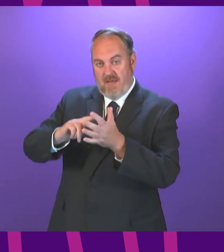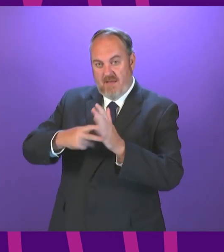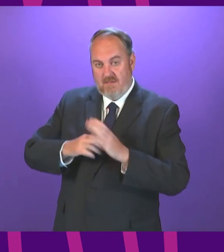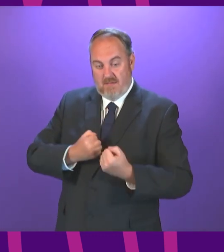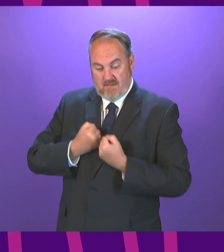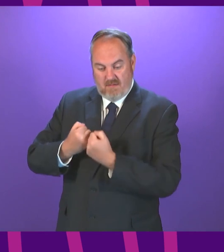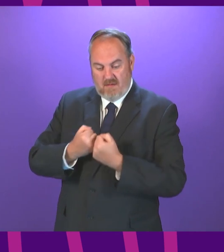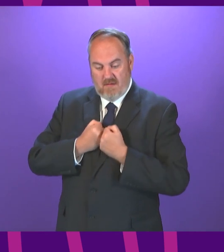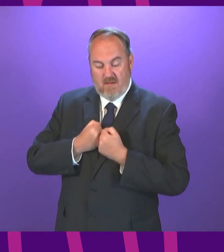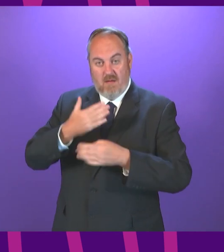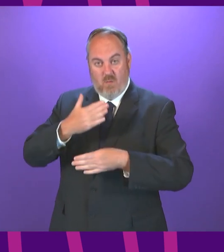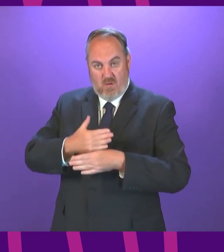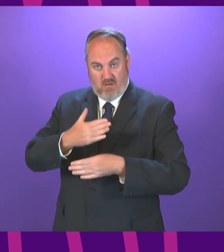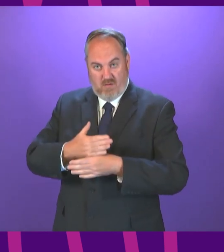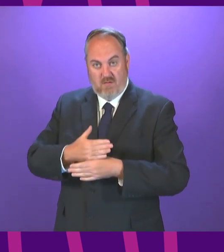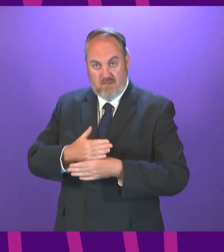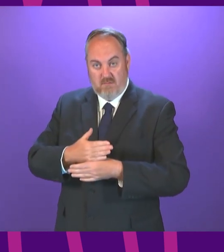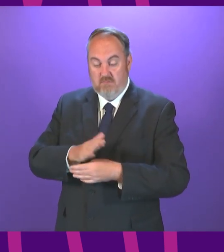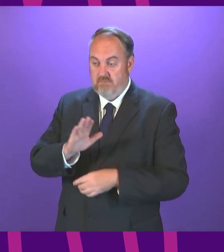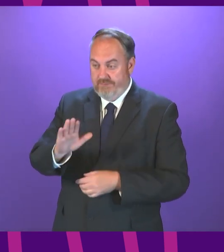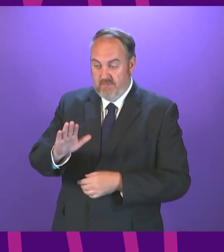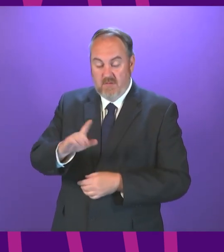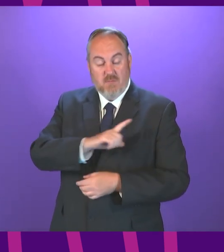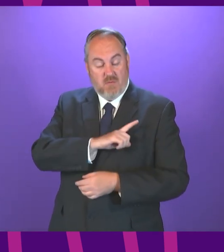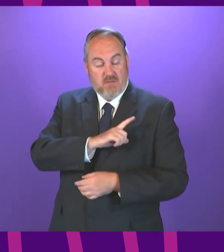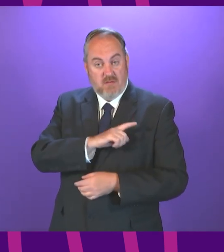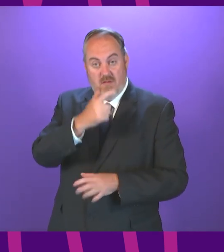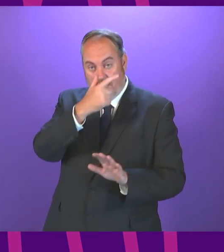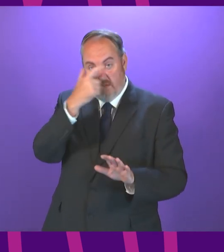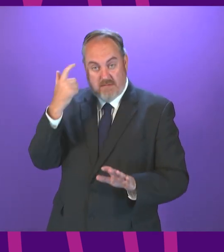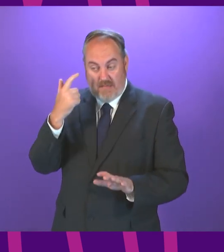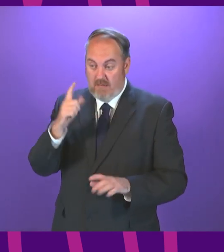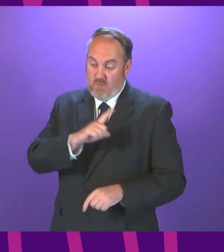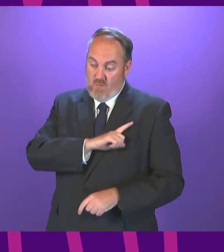We increasingly hear a line of argument—I understand the sentiments that drive it;